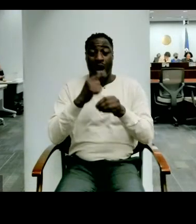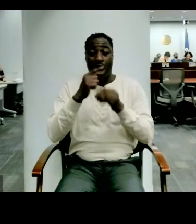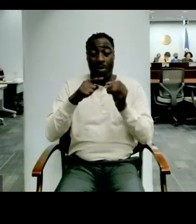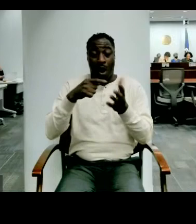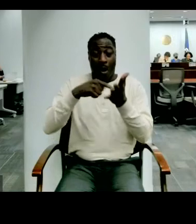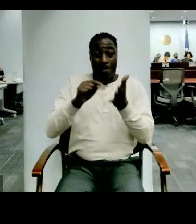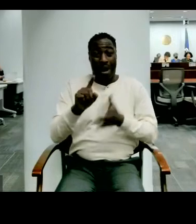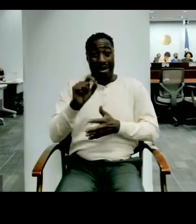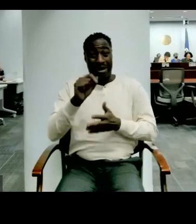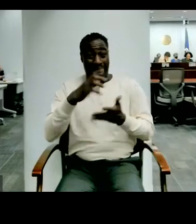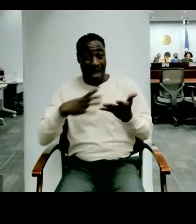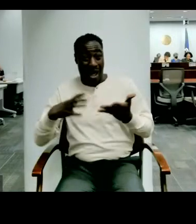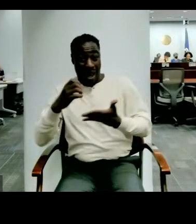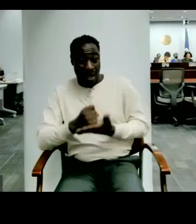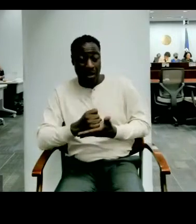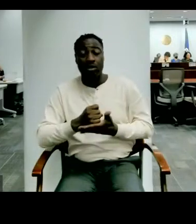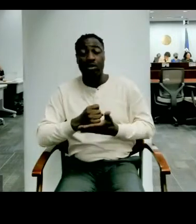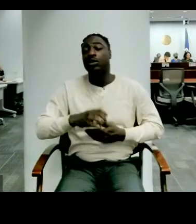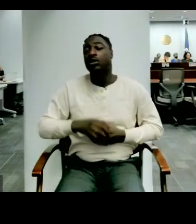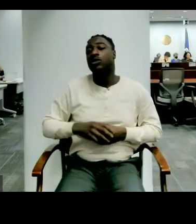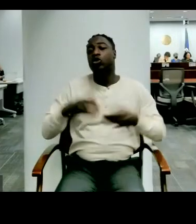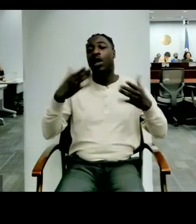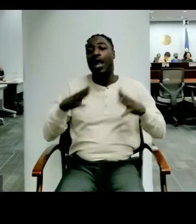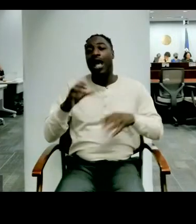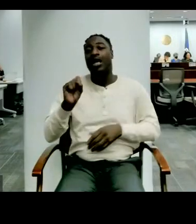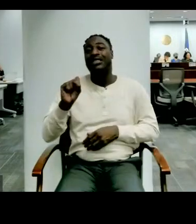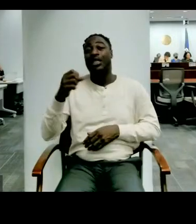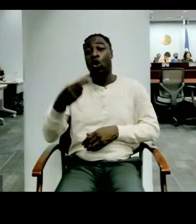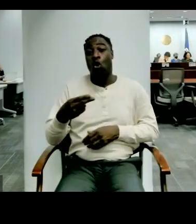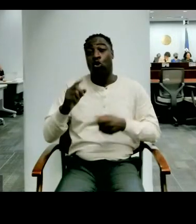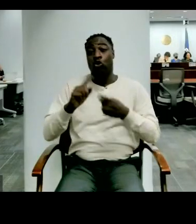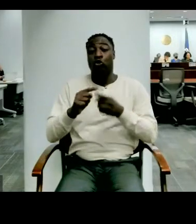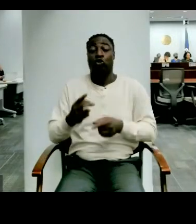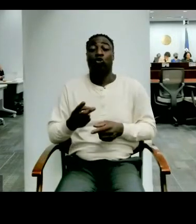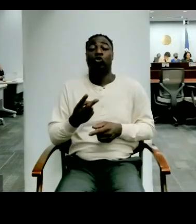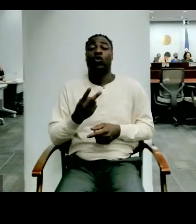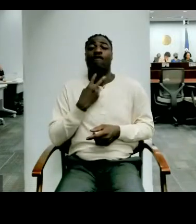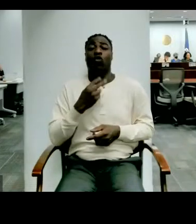collections so as to allow stakeholders to voice their concerns and address those flaws.